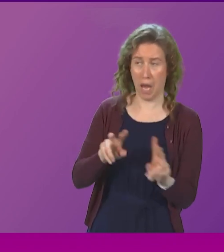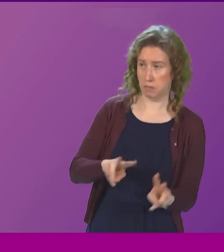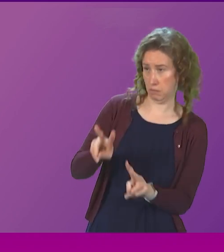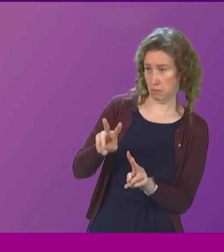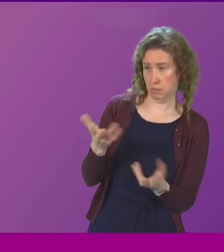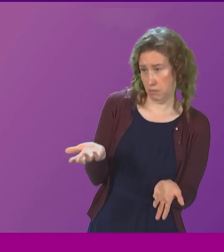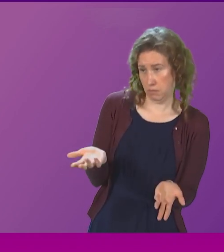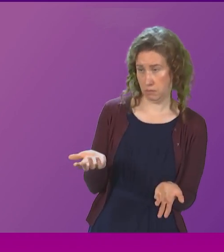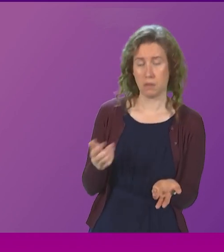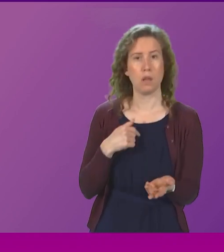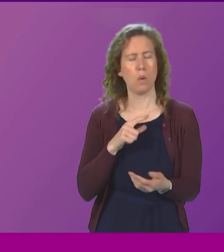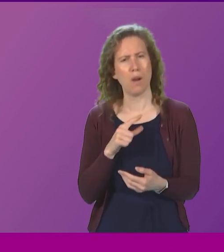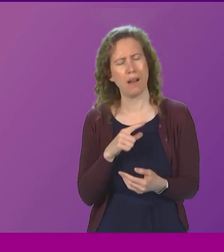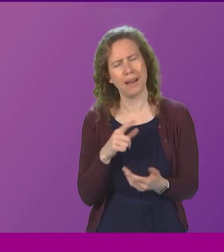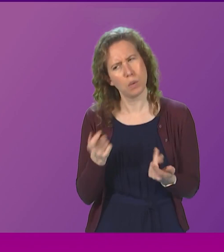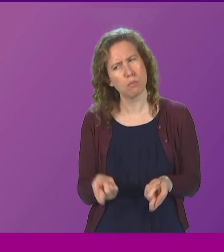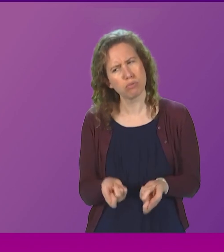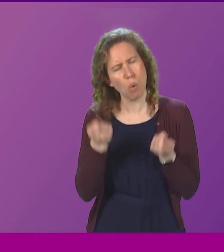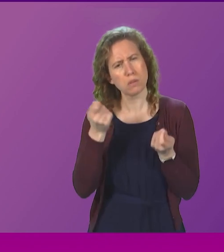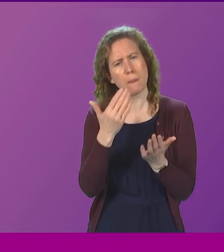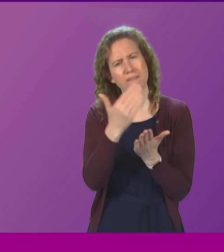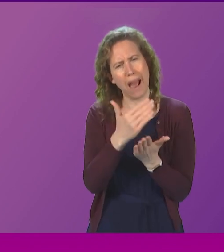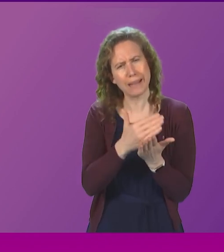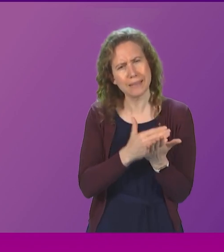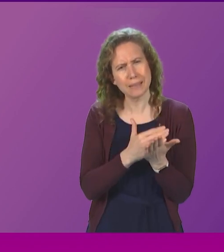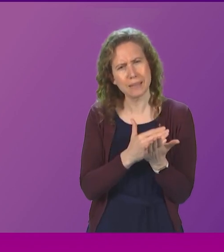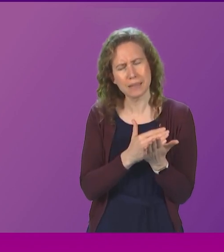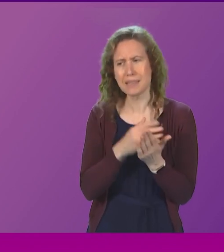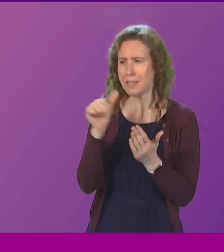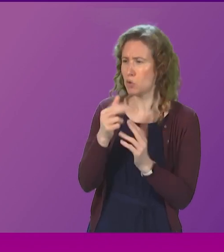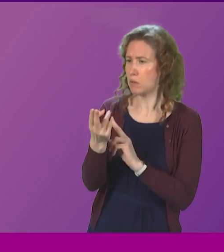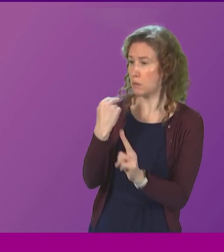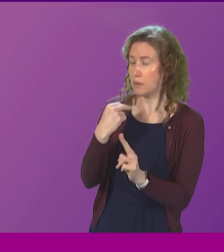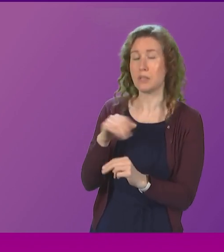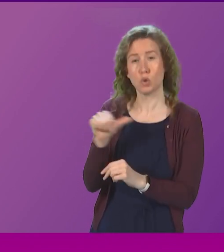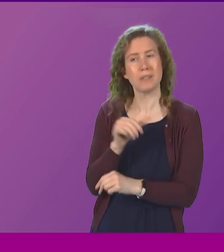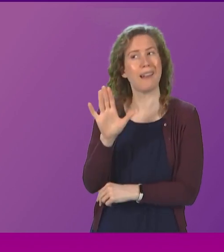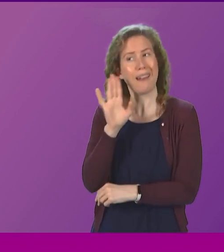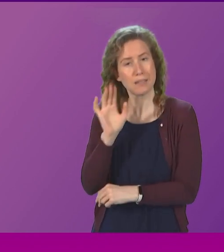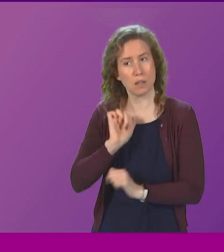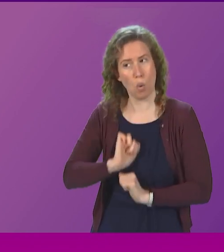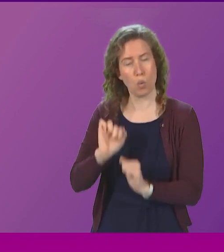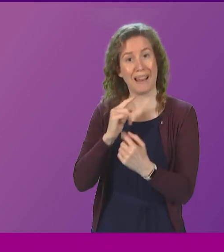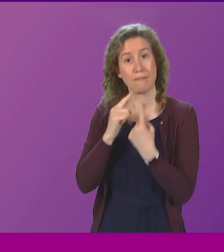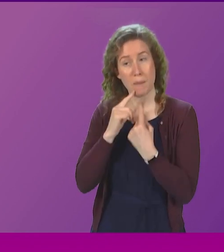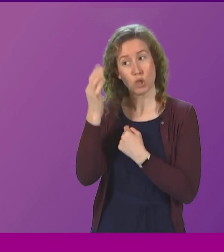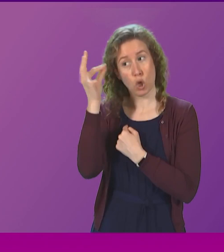will see. We pointed to facts. He should listen to his own Scottish Information Commissioner.